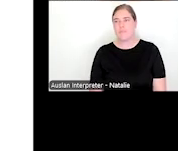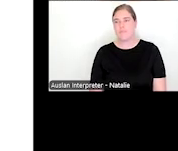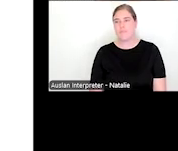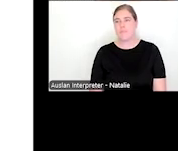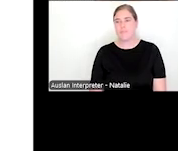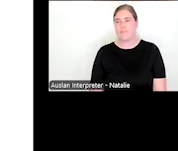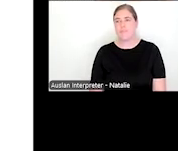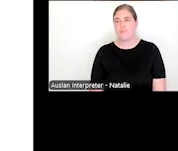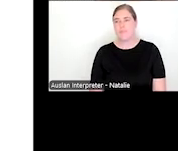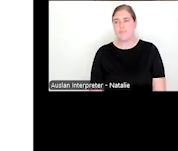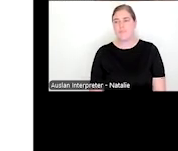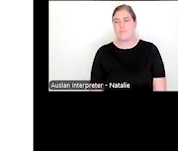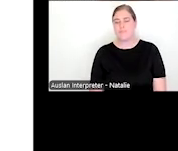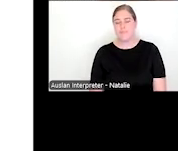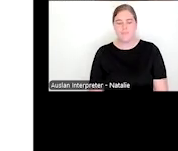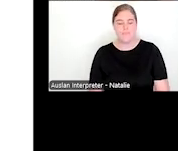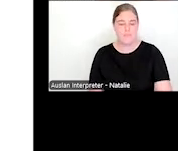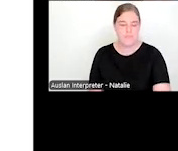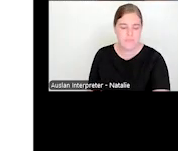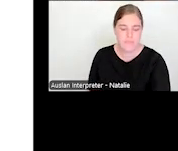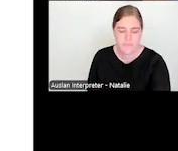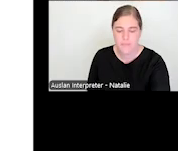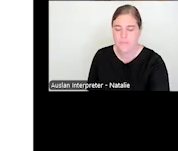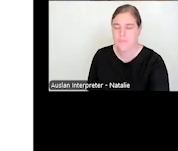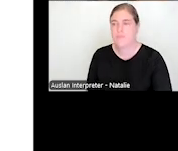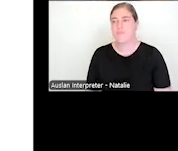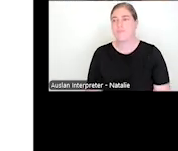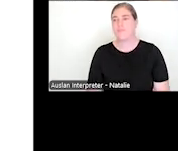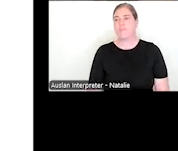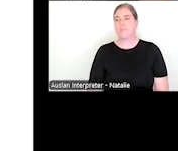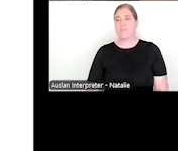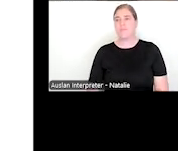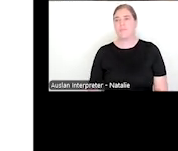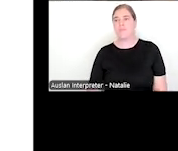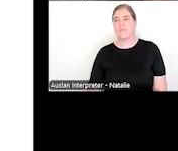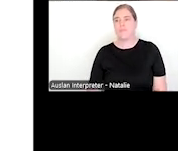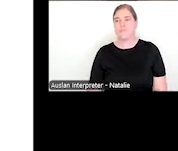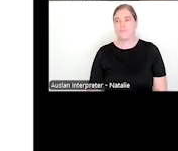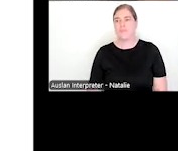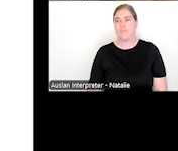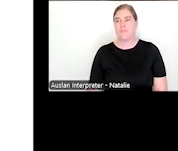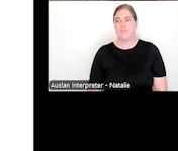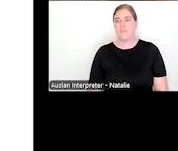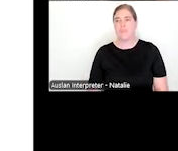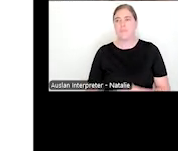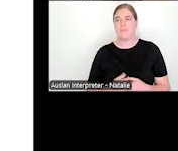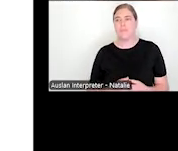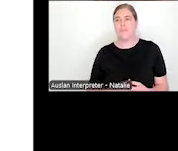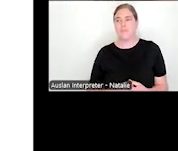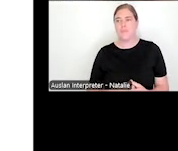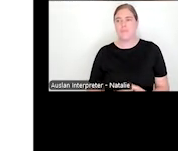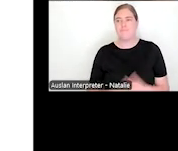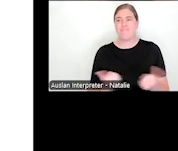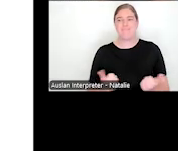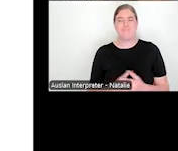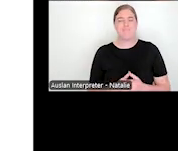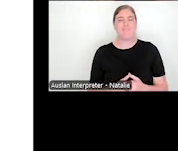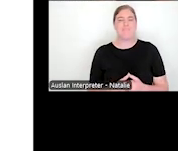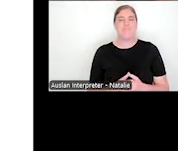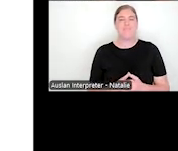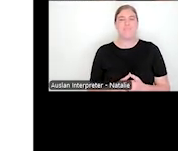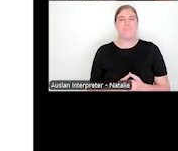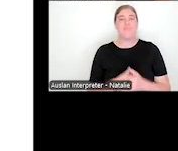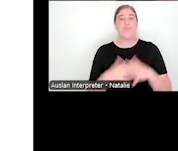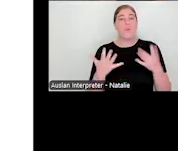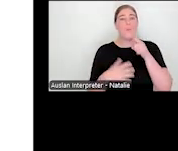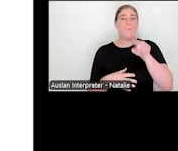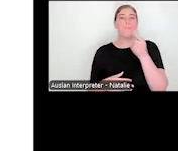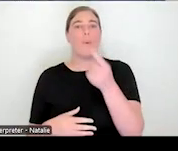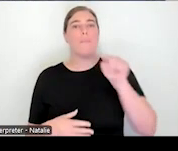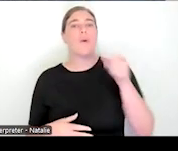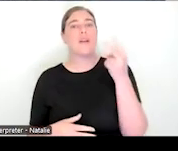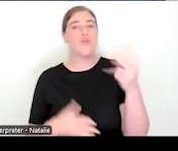advisory group once it is established in 2025. There is also the $1.2 million for accessibility